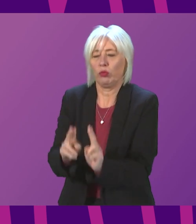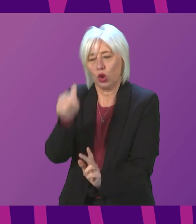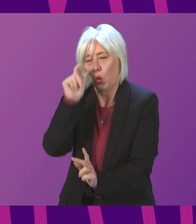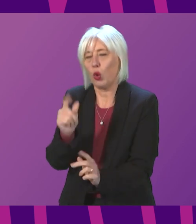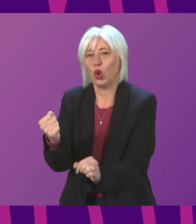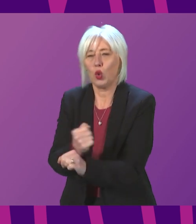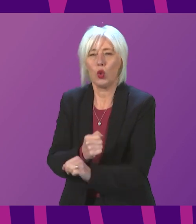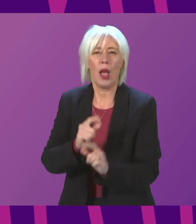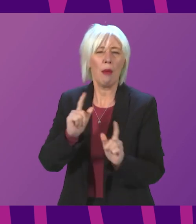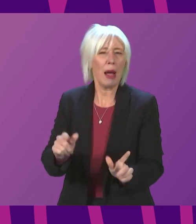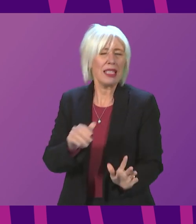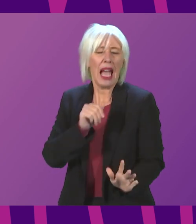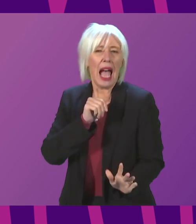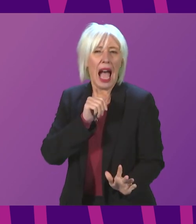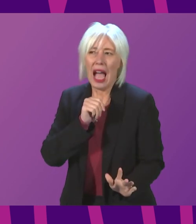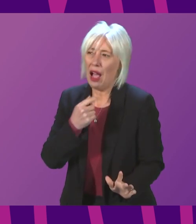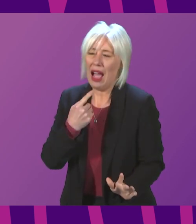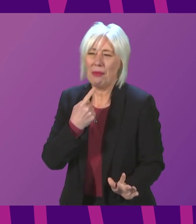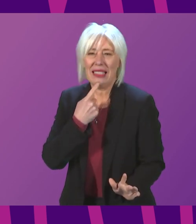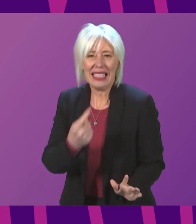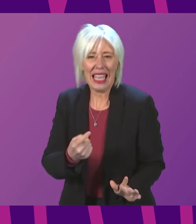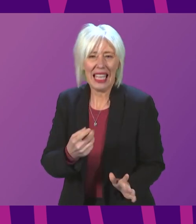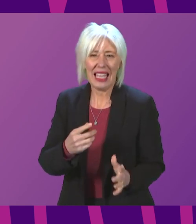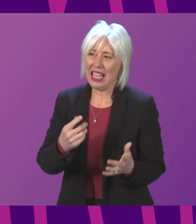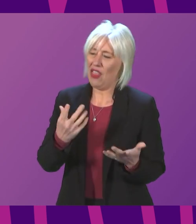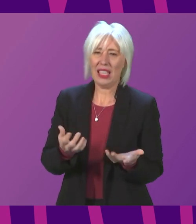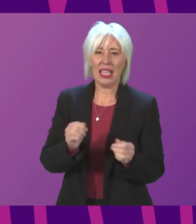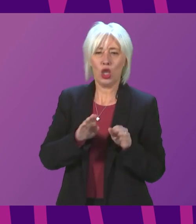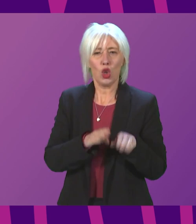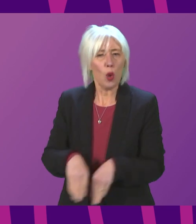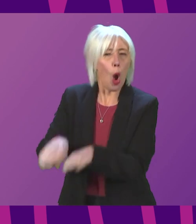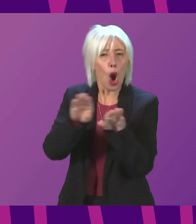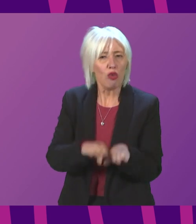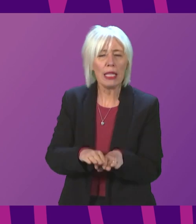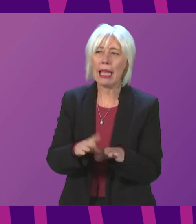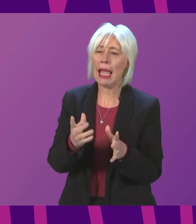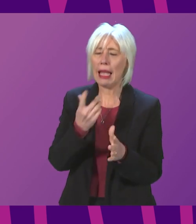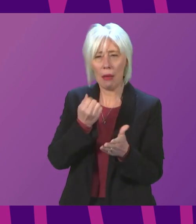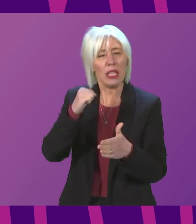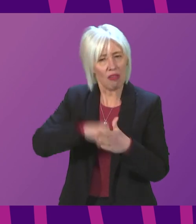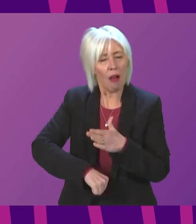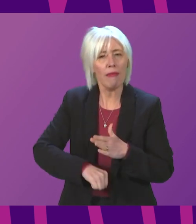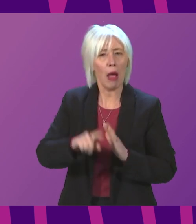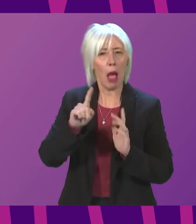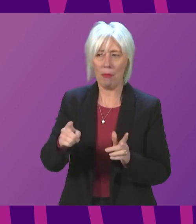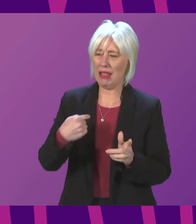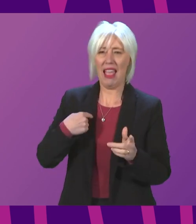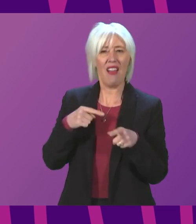this is the stuff of scrutiny and democracy, but had I, in the past, followed Douglas Ross,